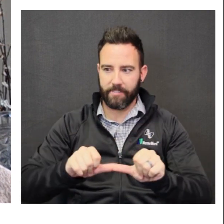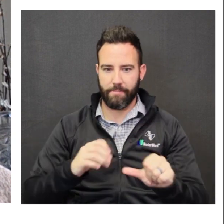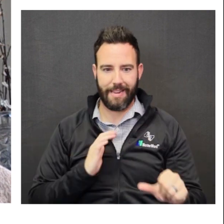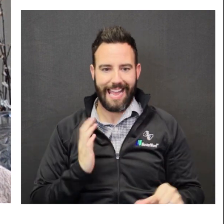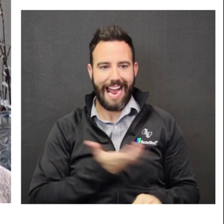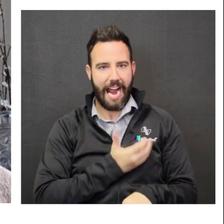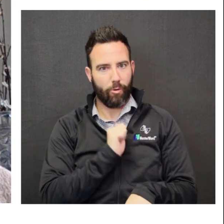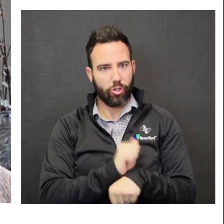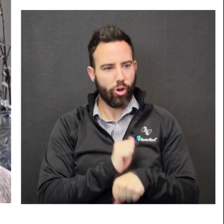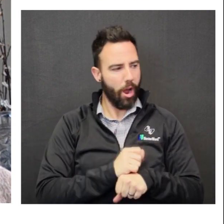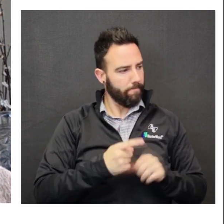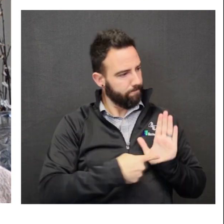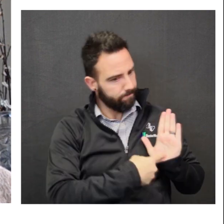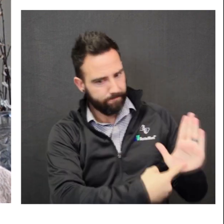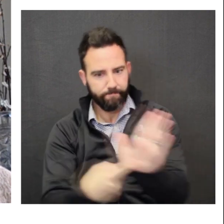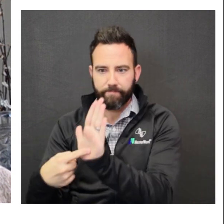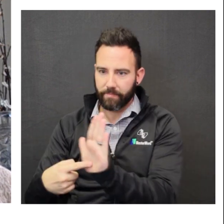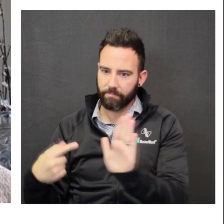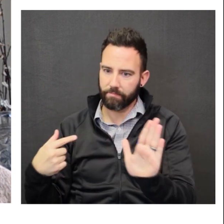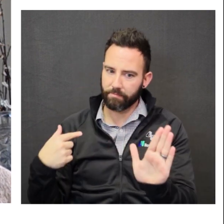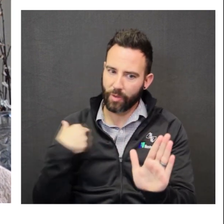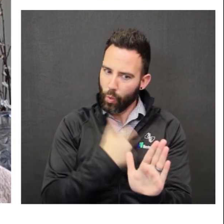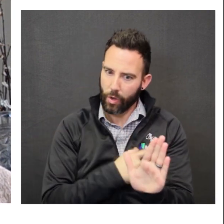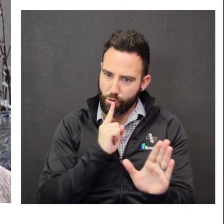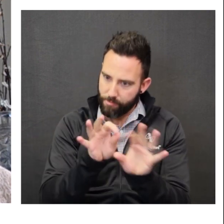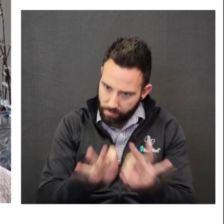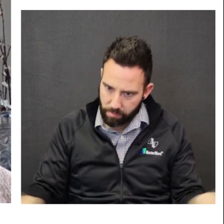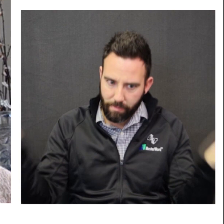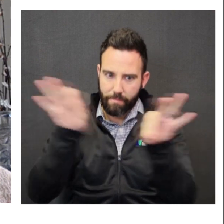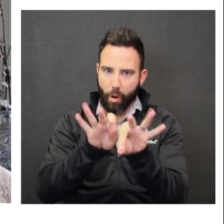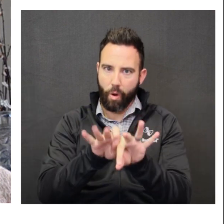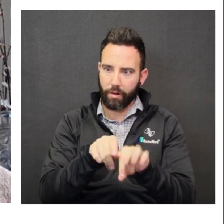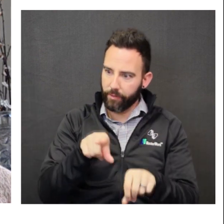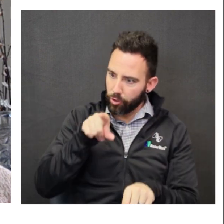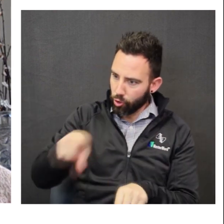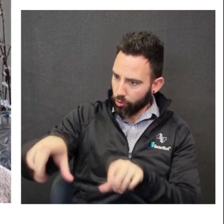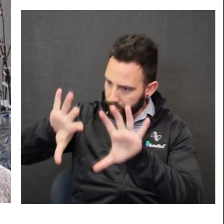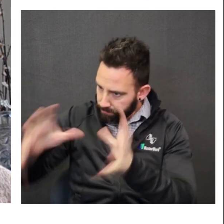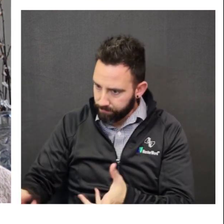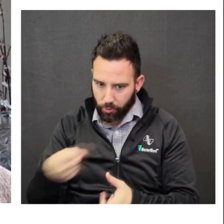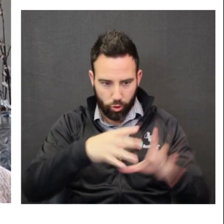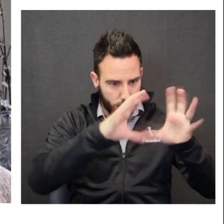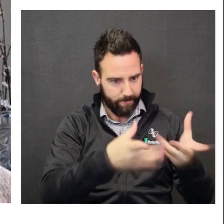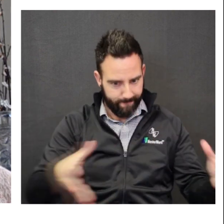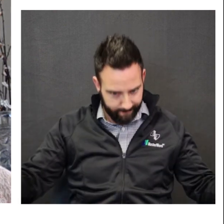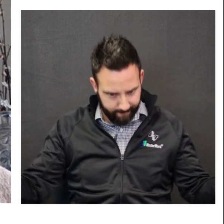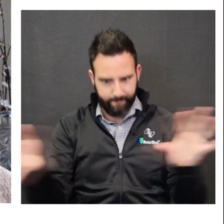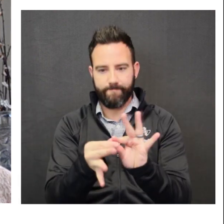So, to make our job visible so that we can continue to help everybody's voices and